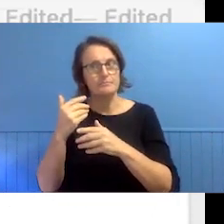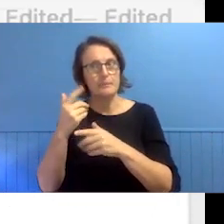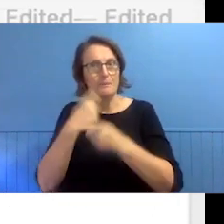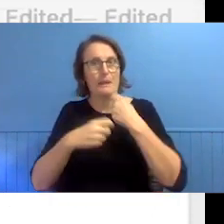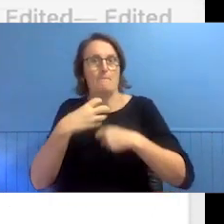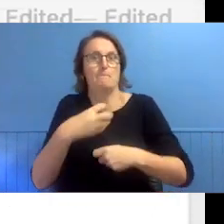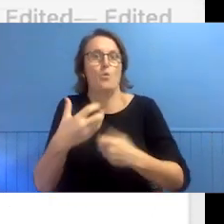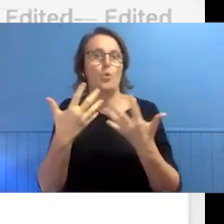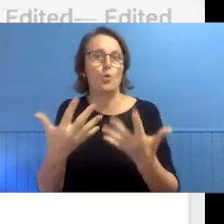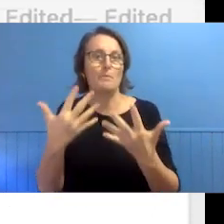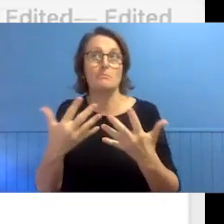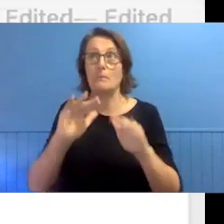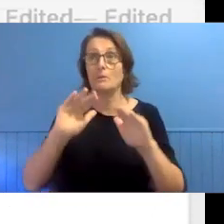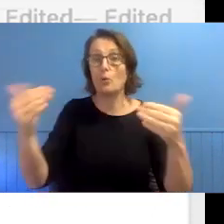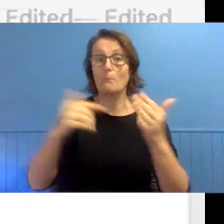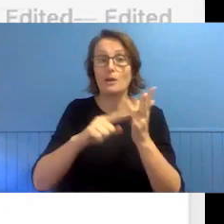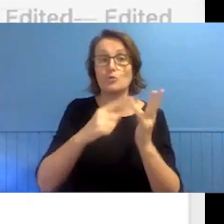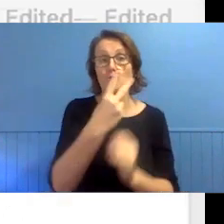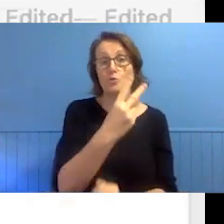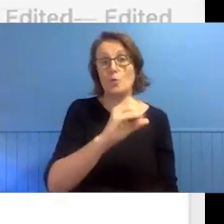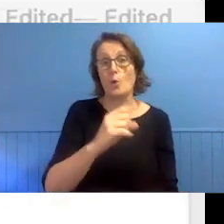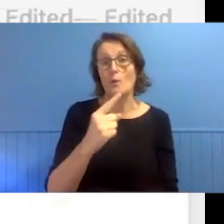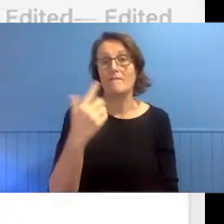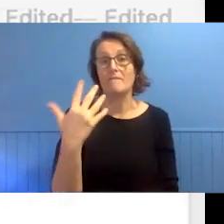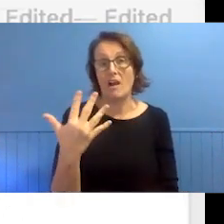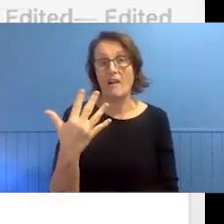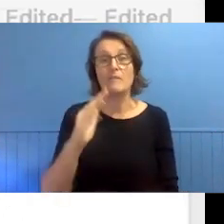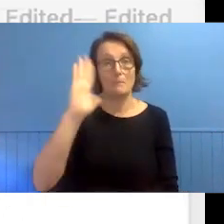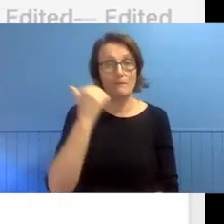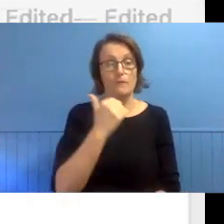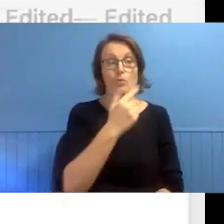now over half. And although the pandemic is actually seeing us go